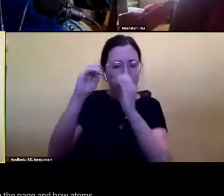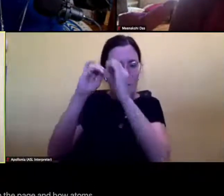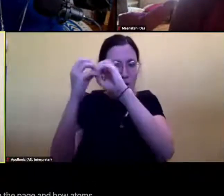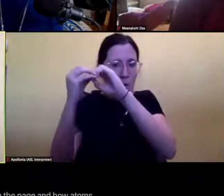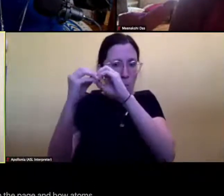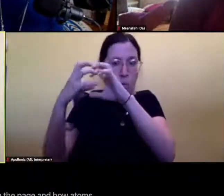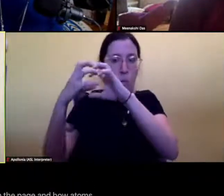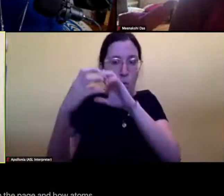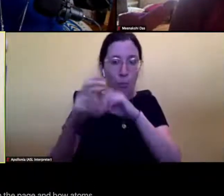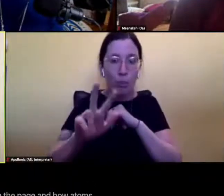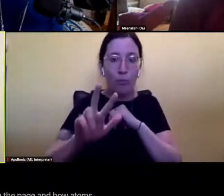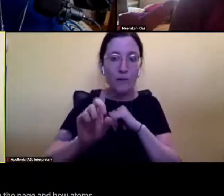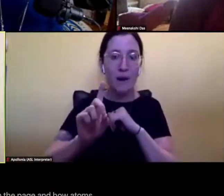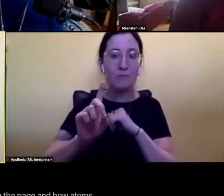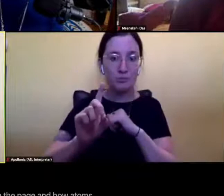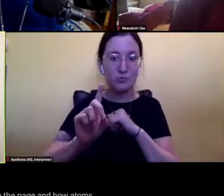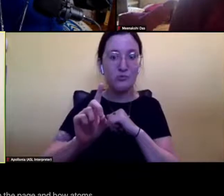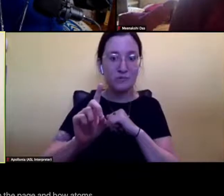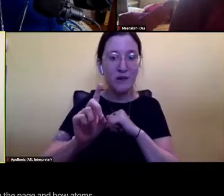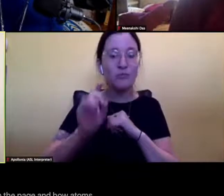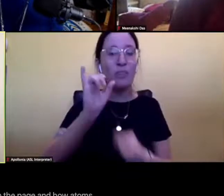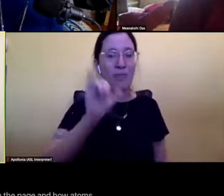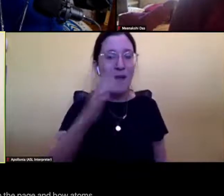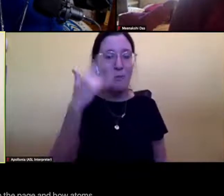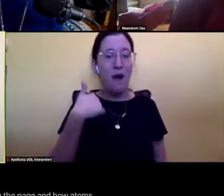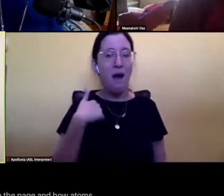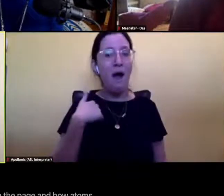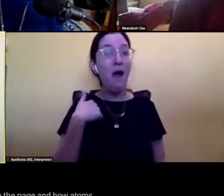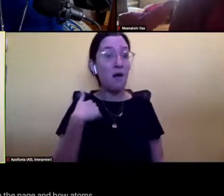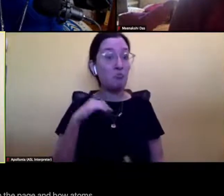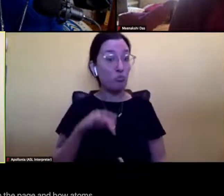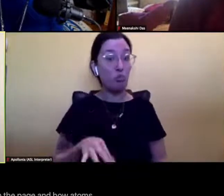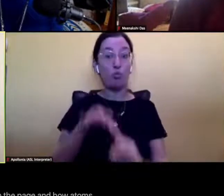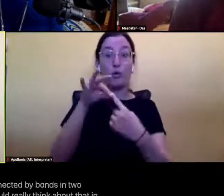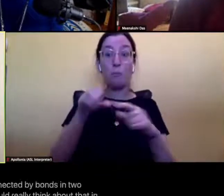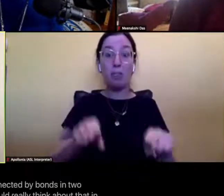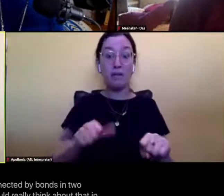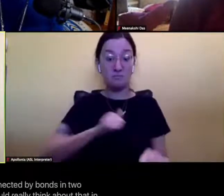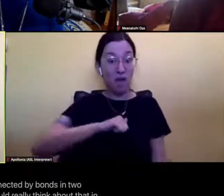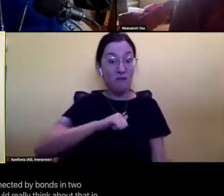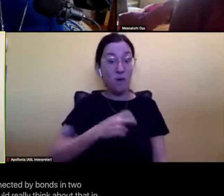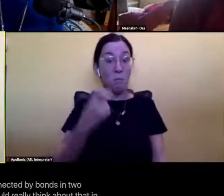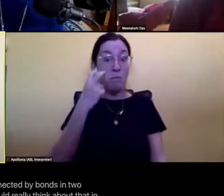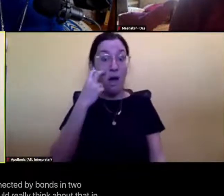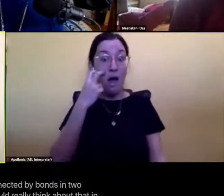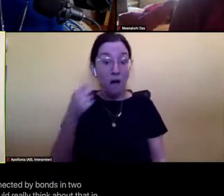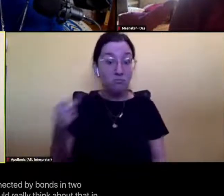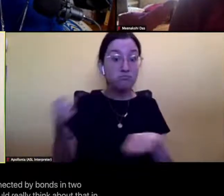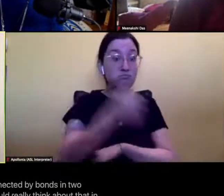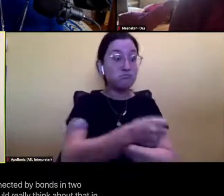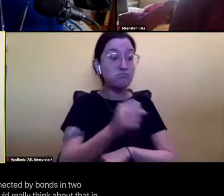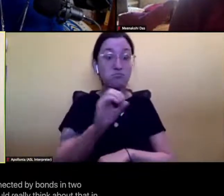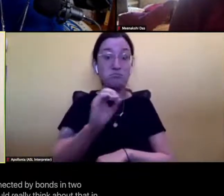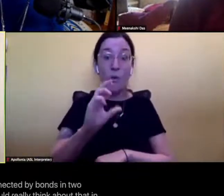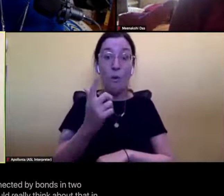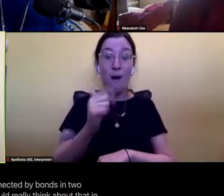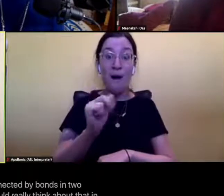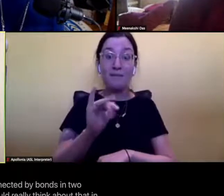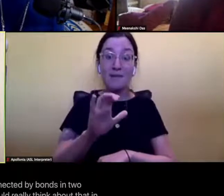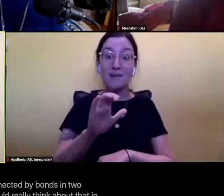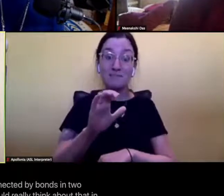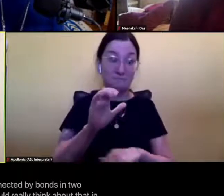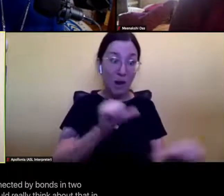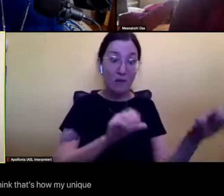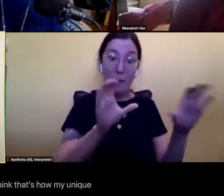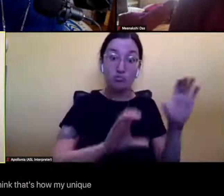that's how my unique ability as a blind guy in the organic chemistry lab was able to help my research